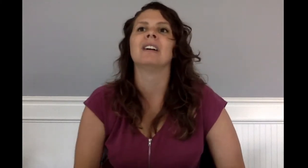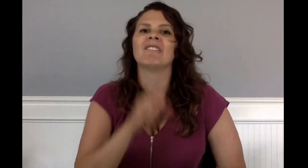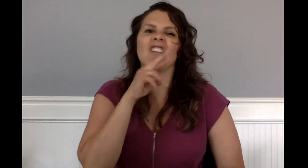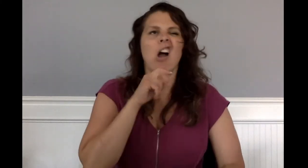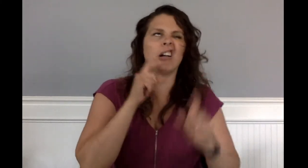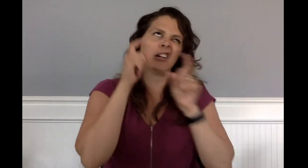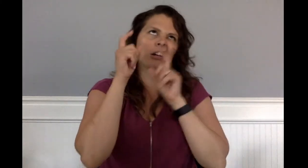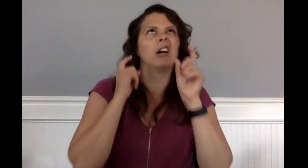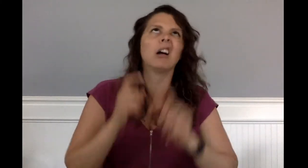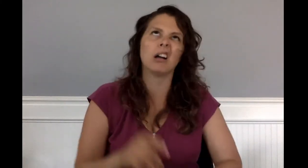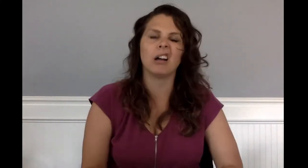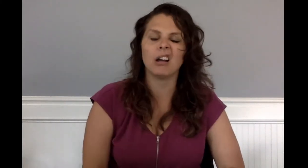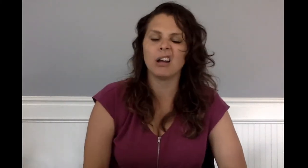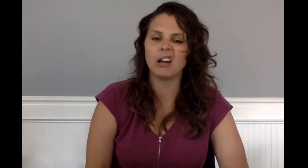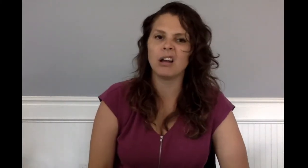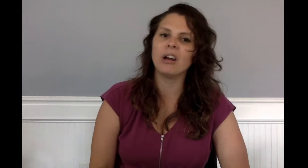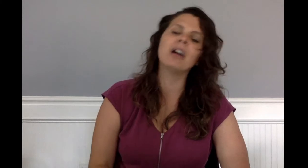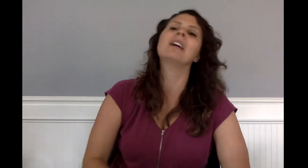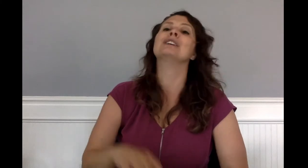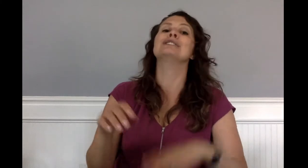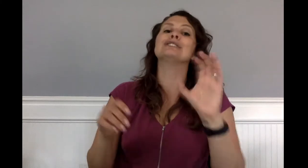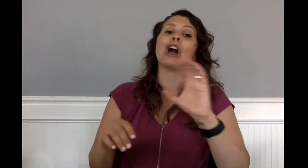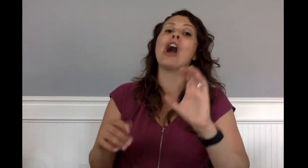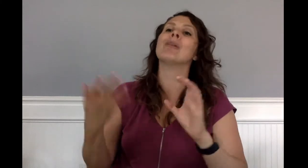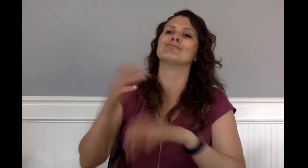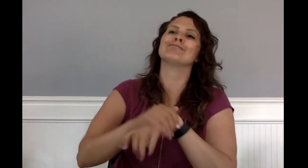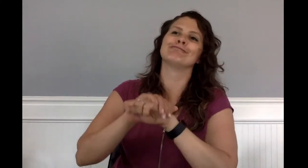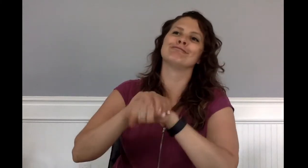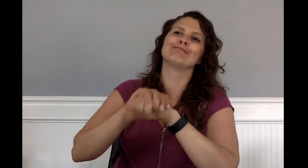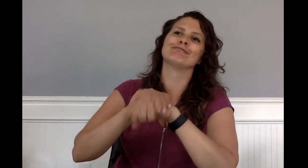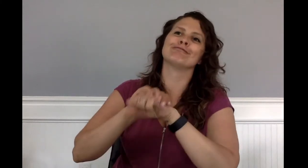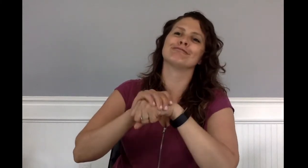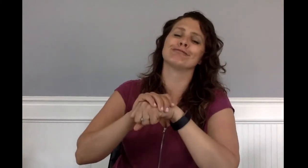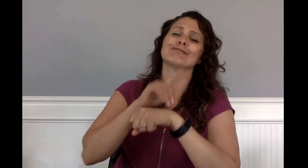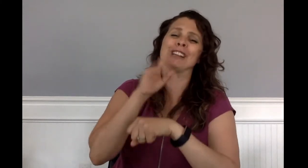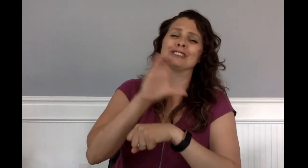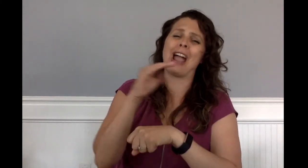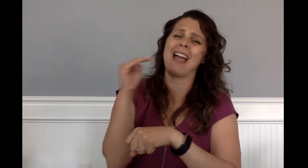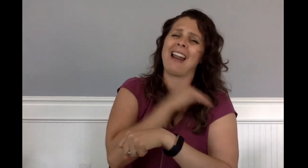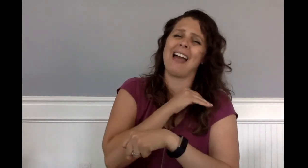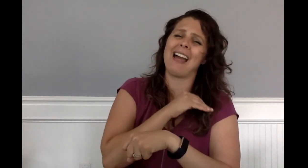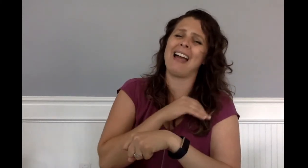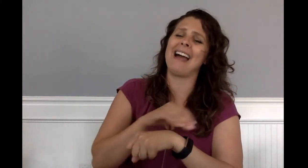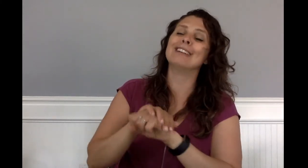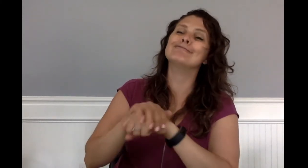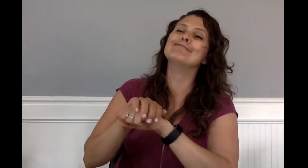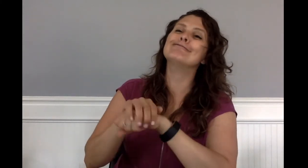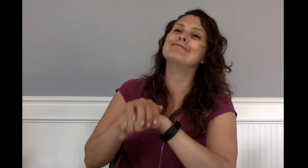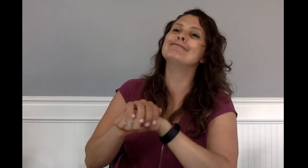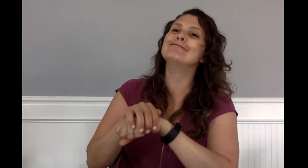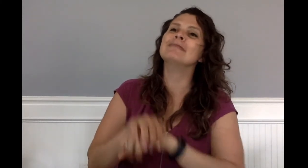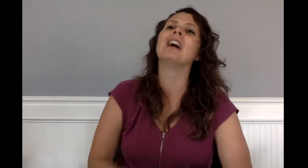Frog made a face. Charlie signed “yes,” even though he was probably telling a lie.